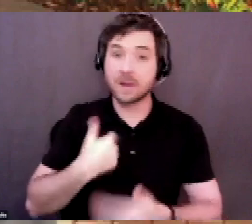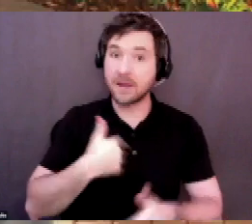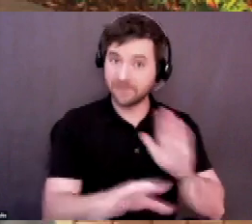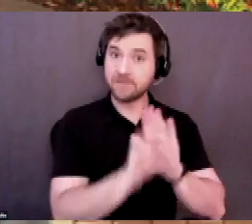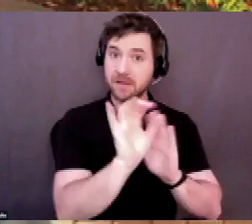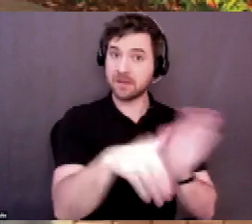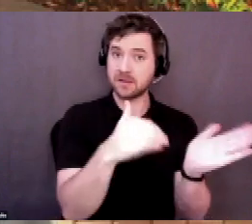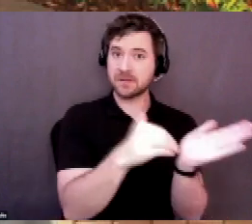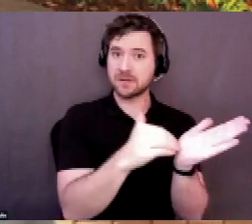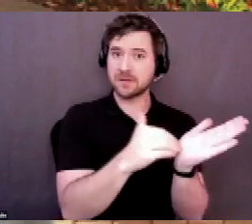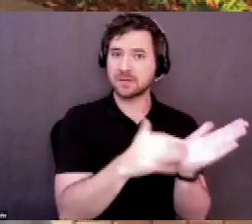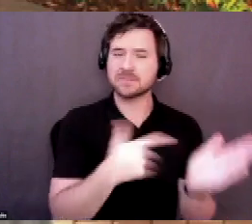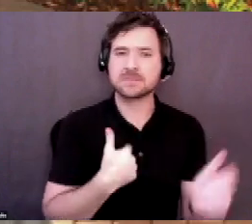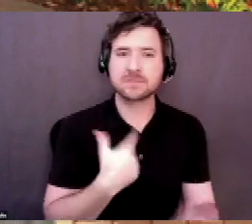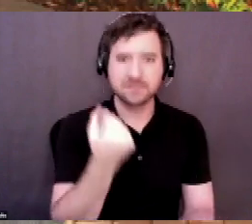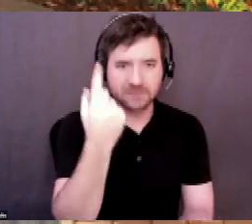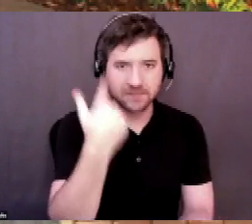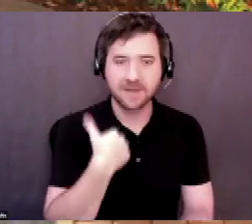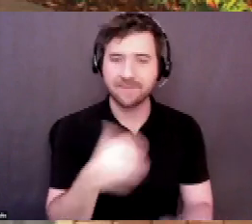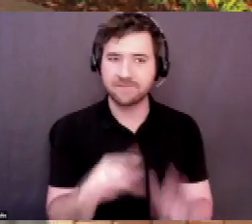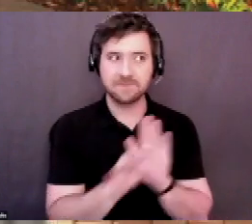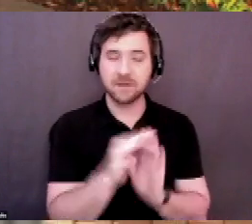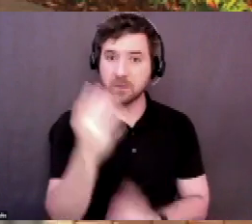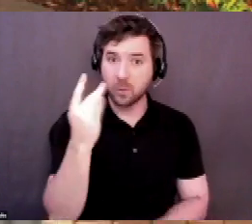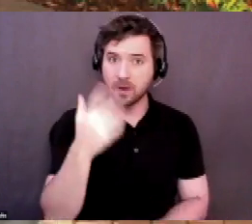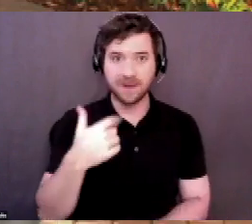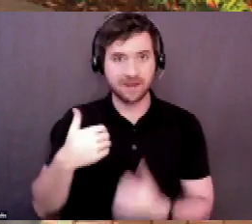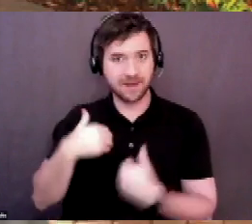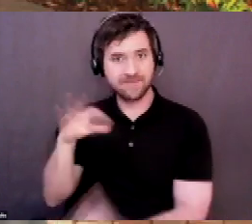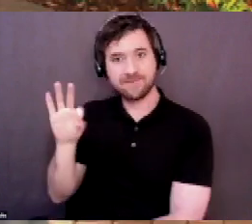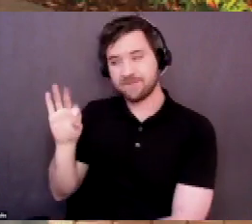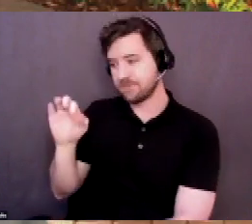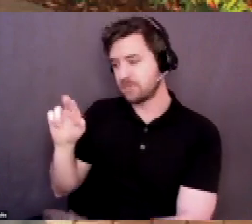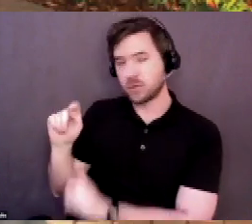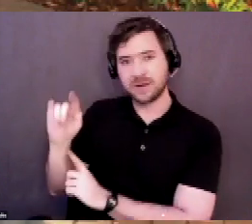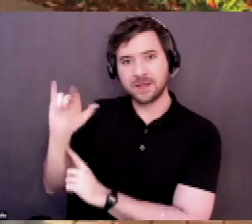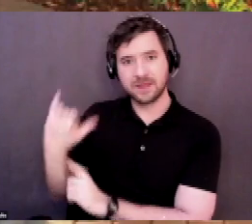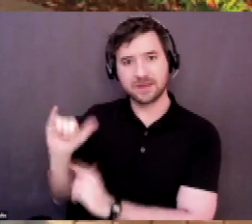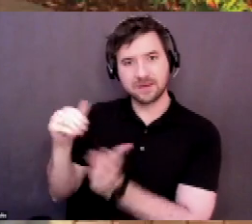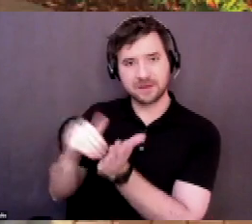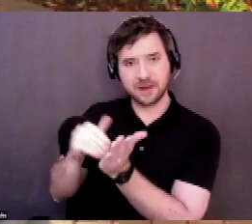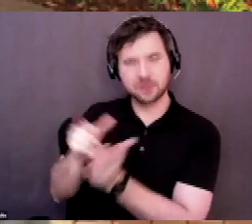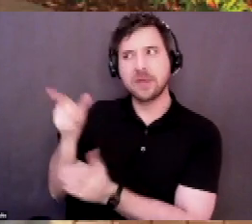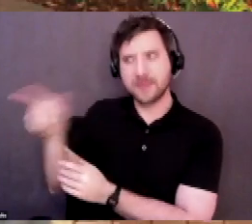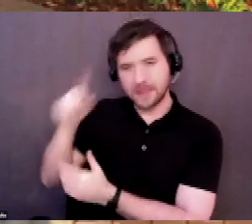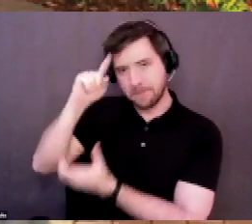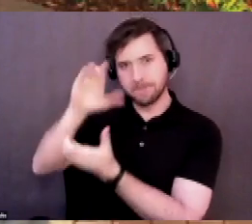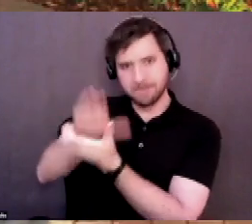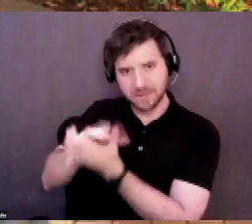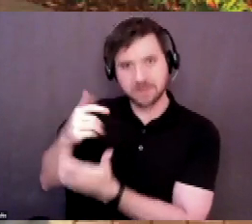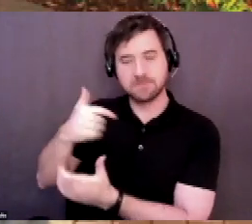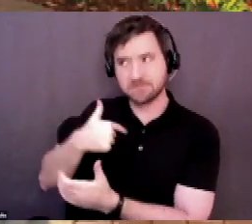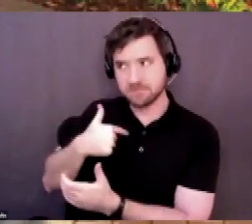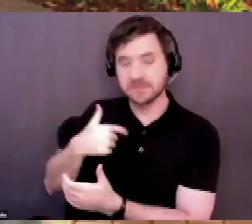because I had a fertility Doctor who believed in me, who I fought to make him believe,